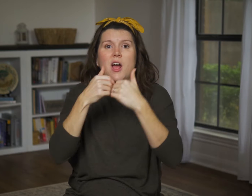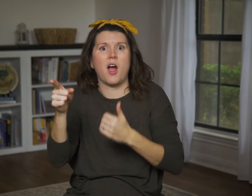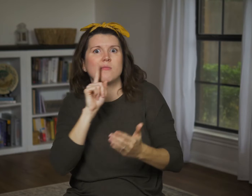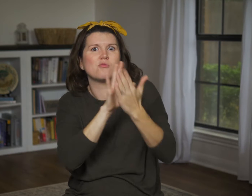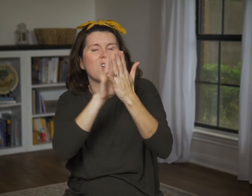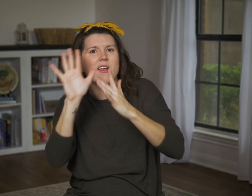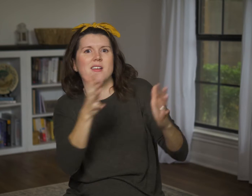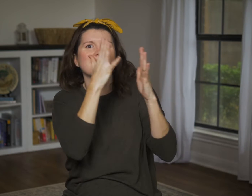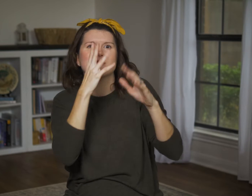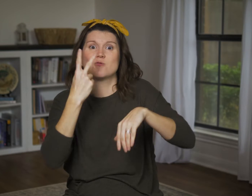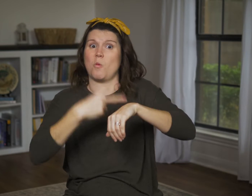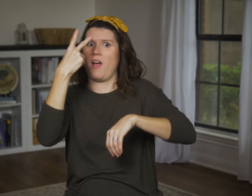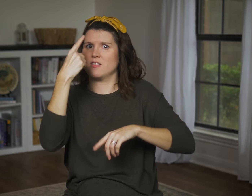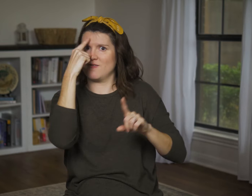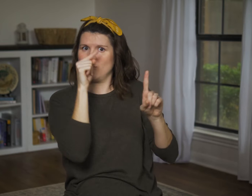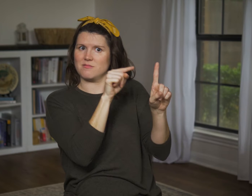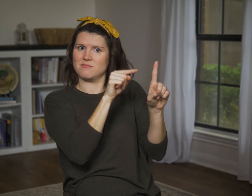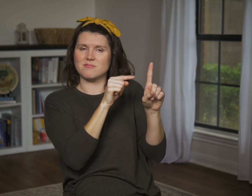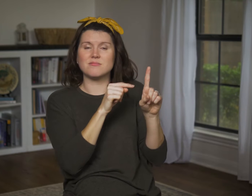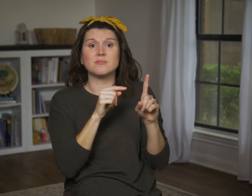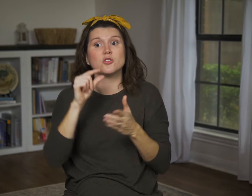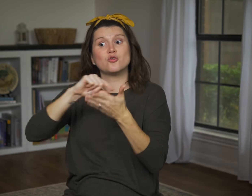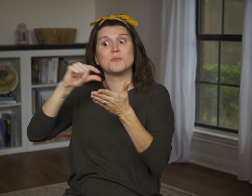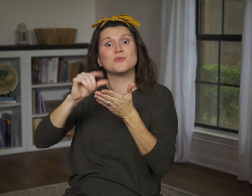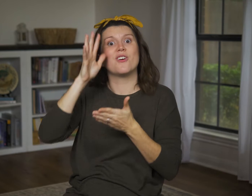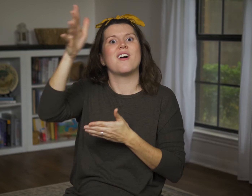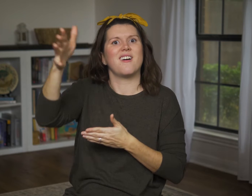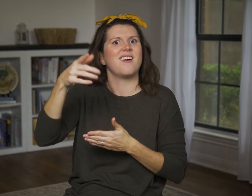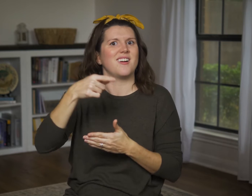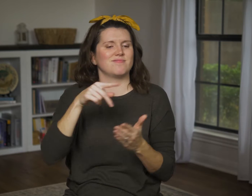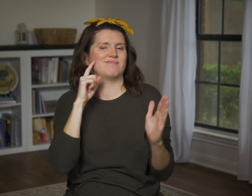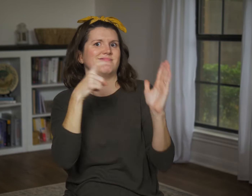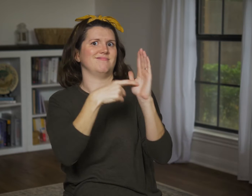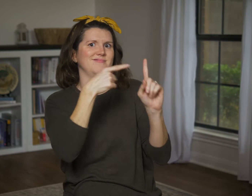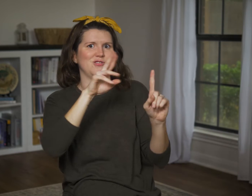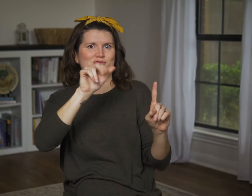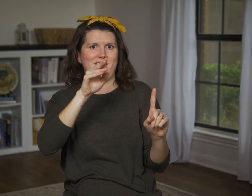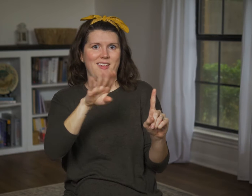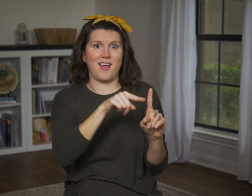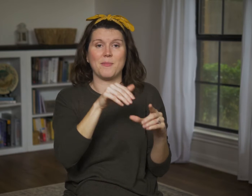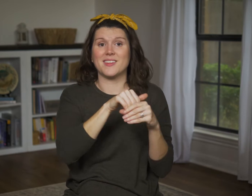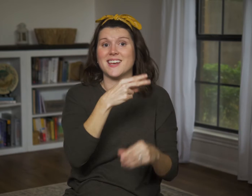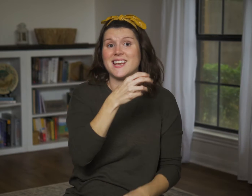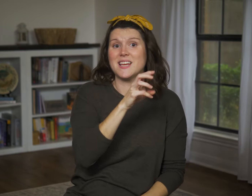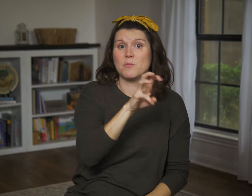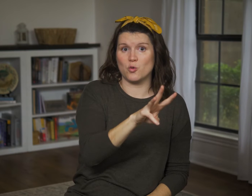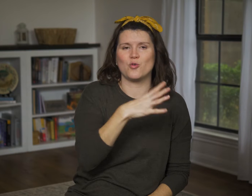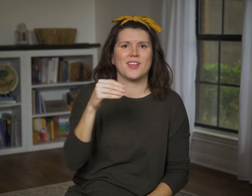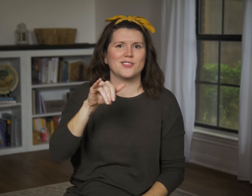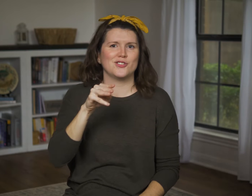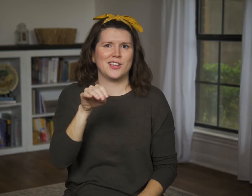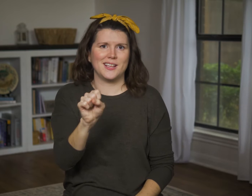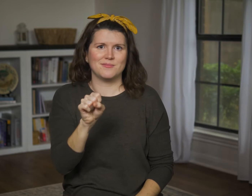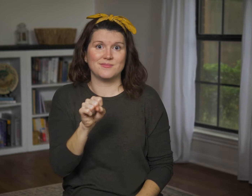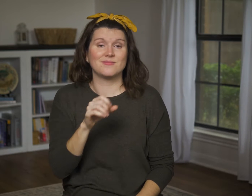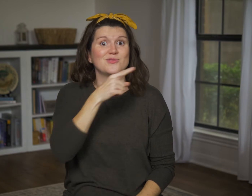She’s praised twice in scripture for living out her faith (Heb 11:31; James 2:25),